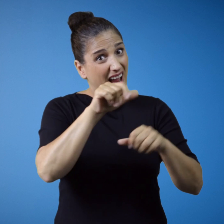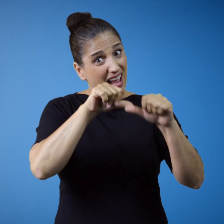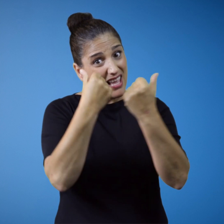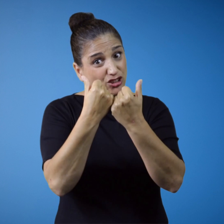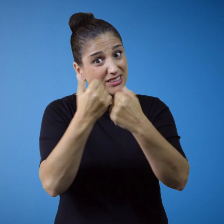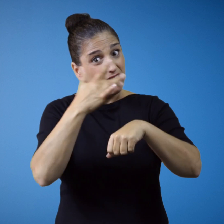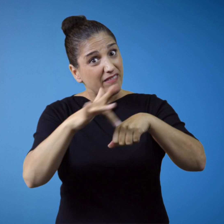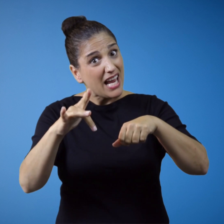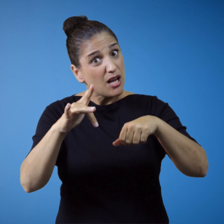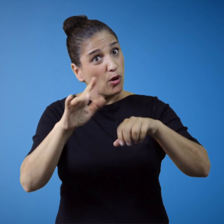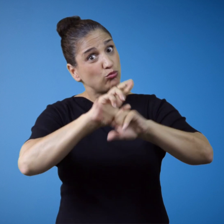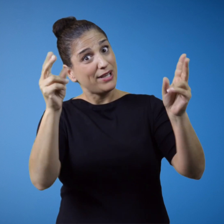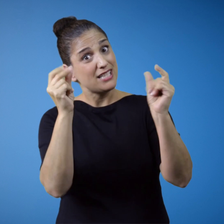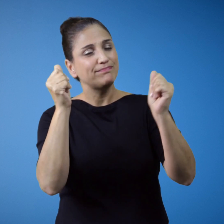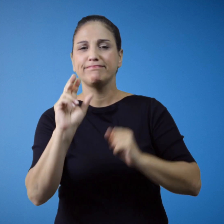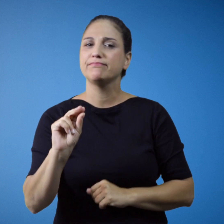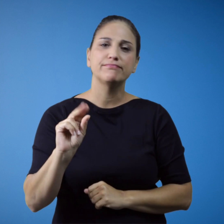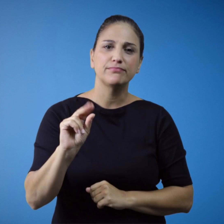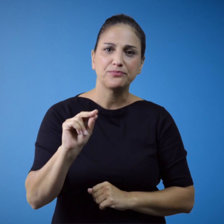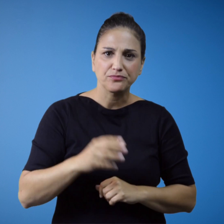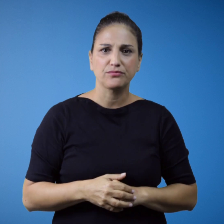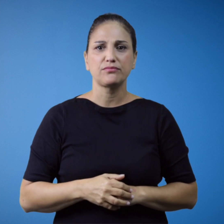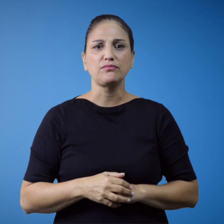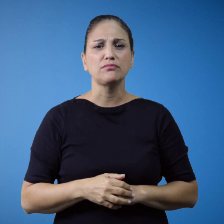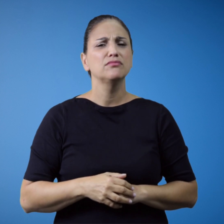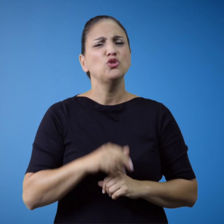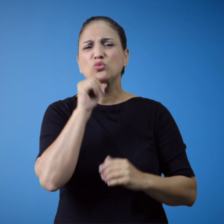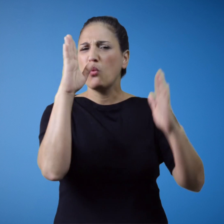Keep in mind that each agency does not have immediate availability of services.